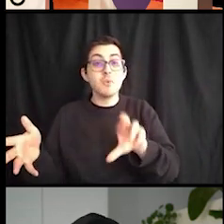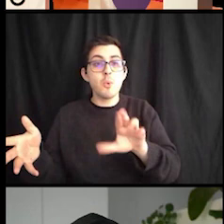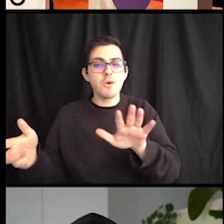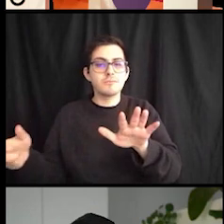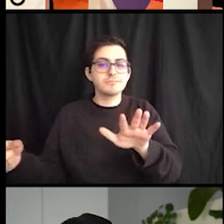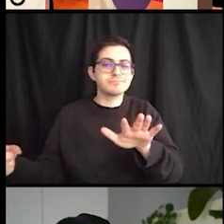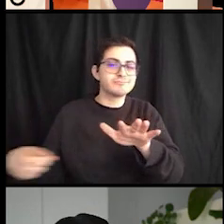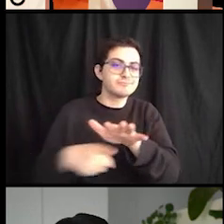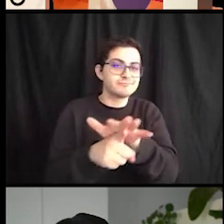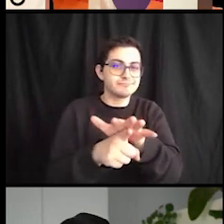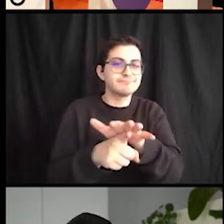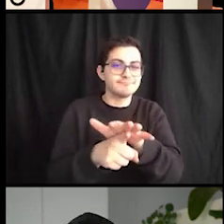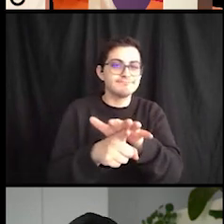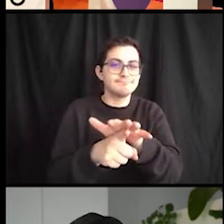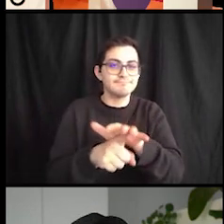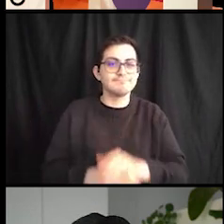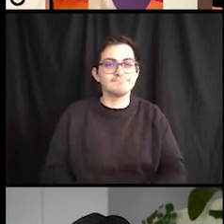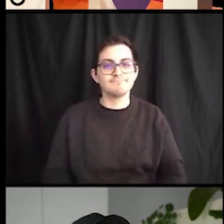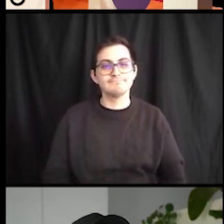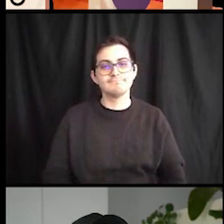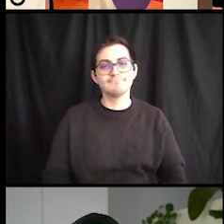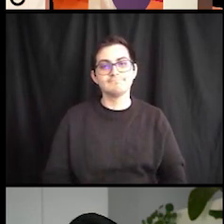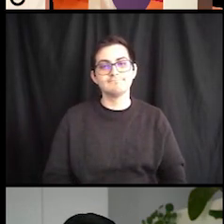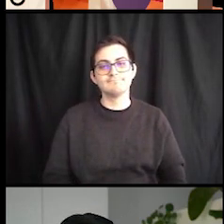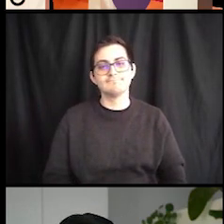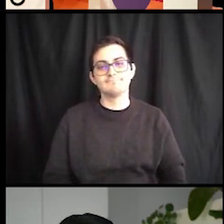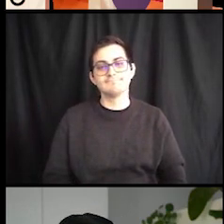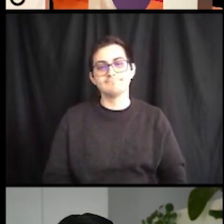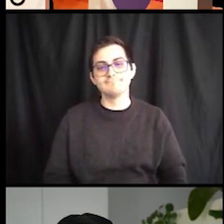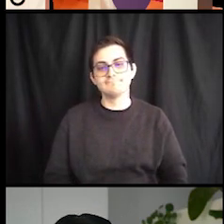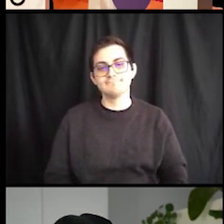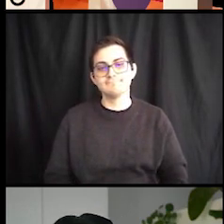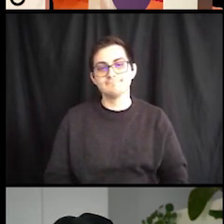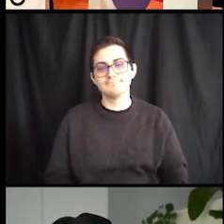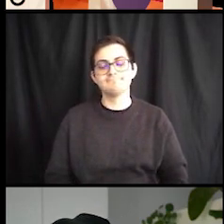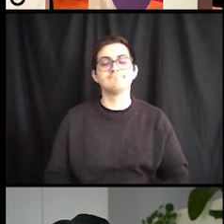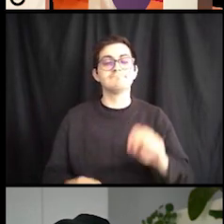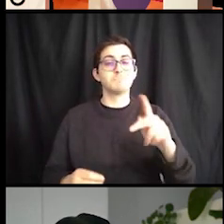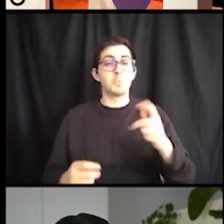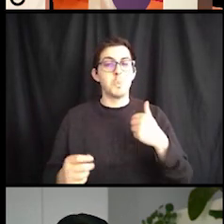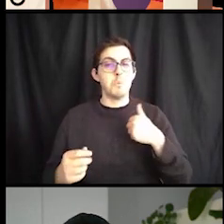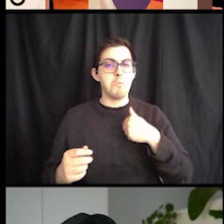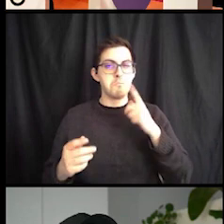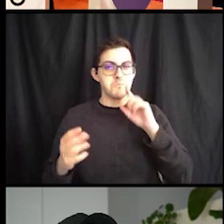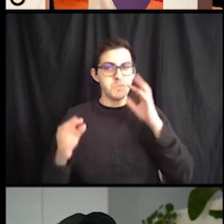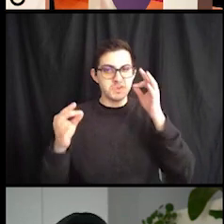because I know that the user test is finished. So I'm going to hand it back to Yuhki and Raji.